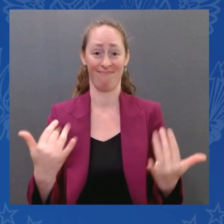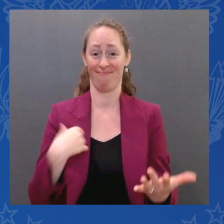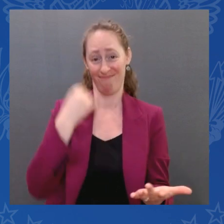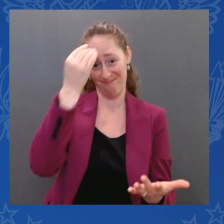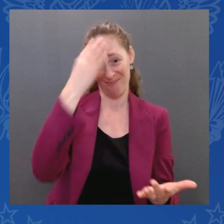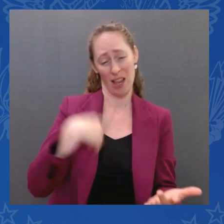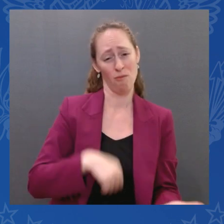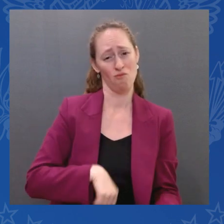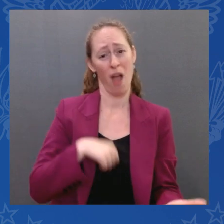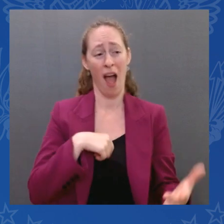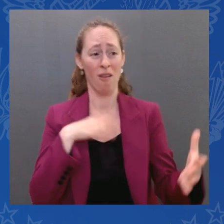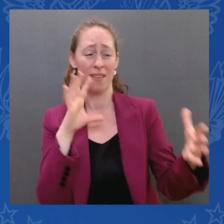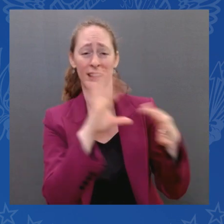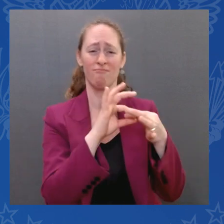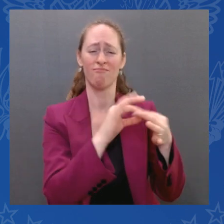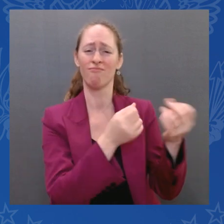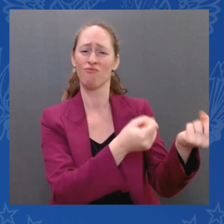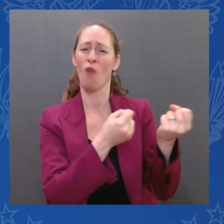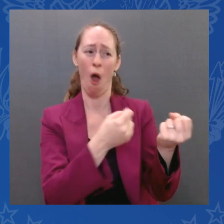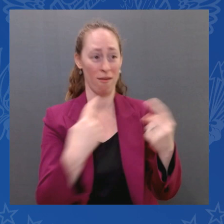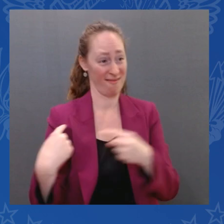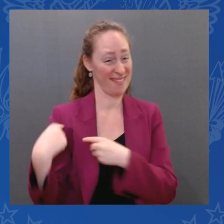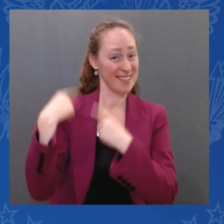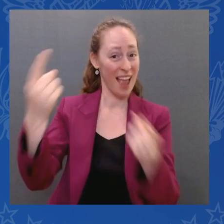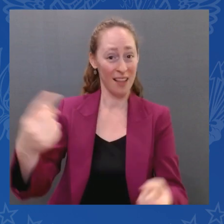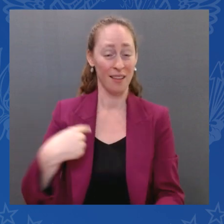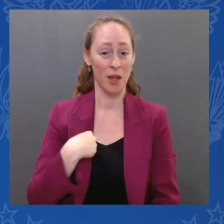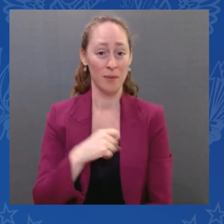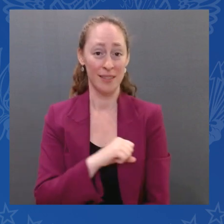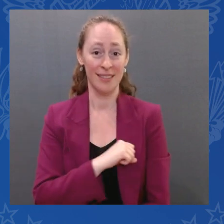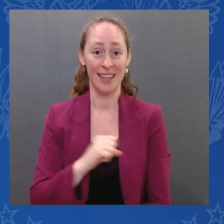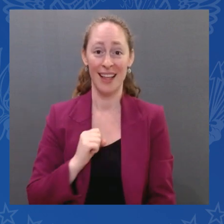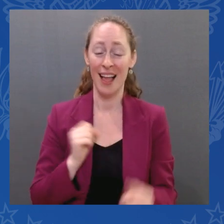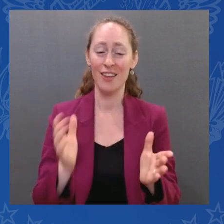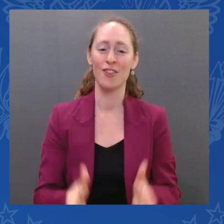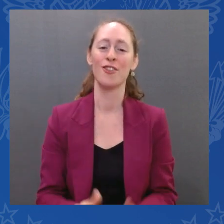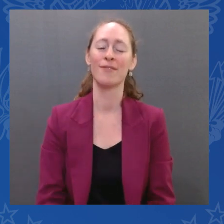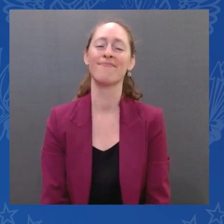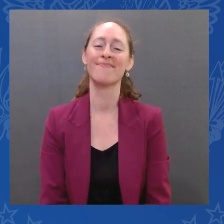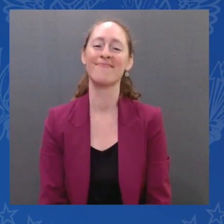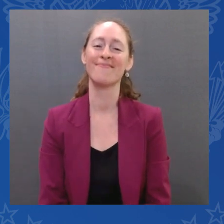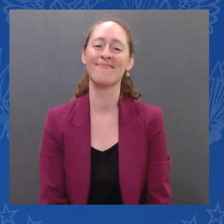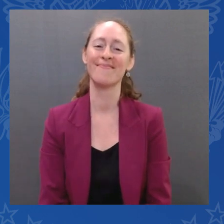we are strengthening our connections even further. We've reaffirmed the unshakable commitment